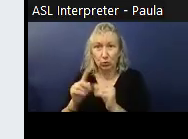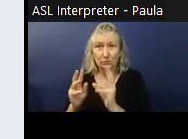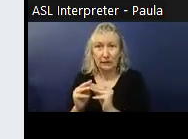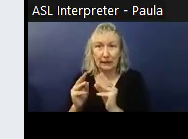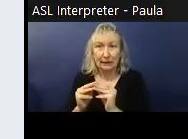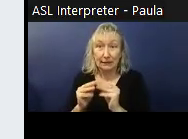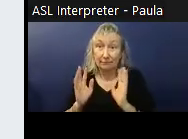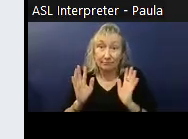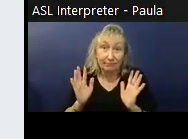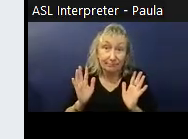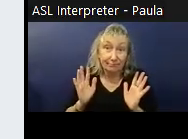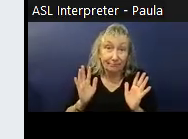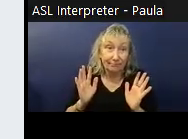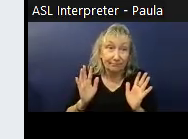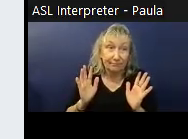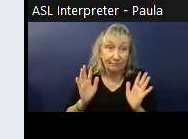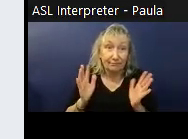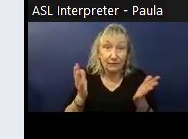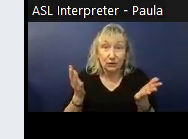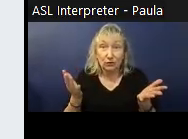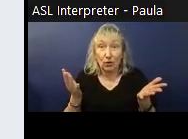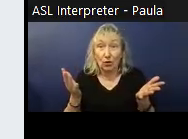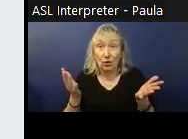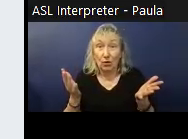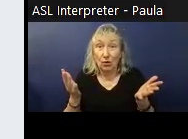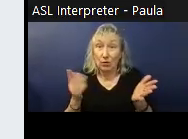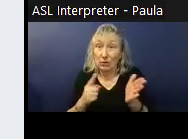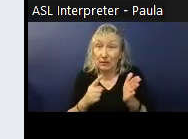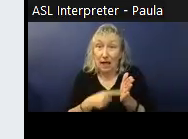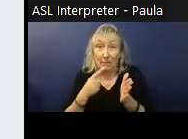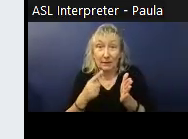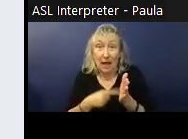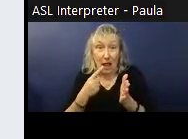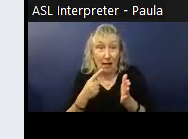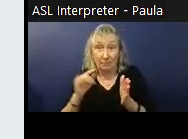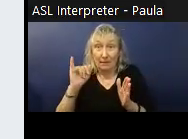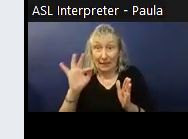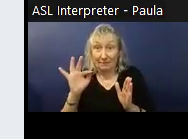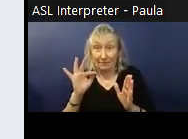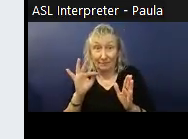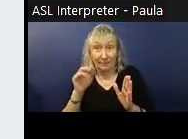even the information that the alleged perpetrator has is limited because it's a